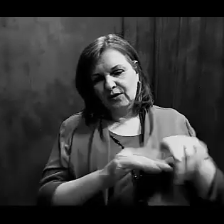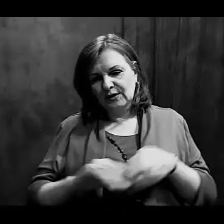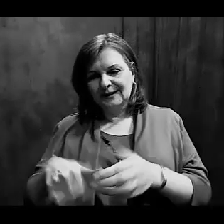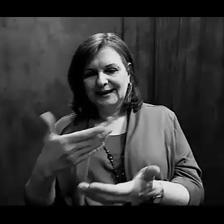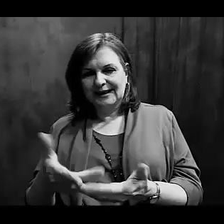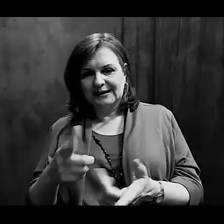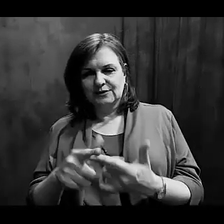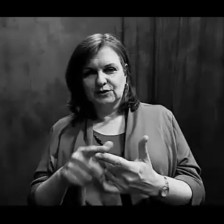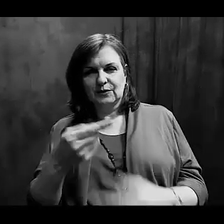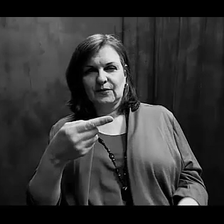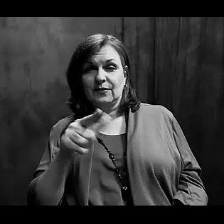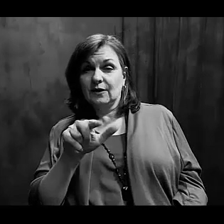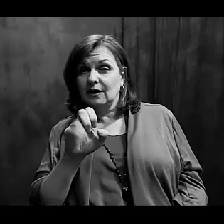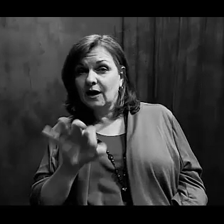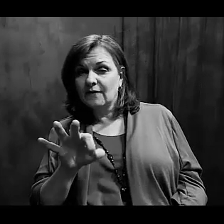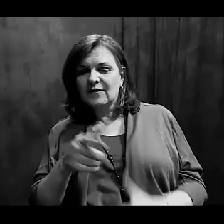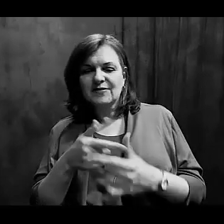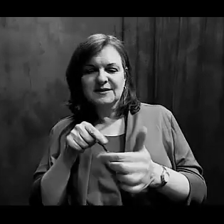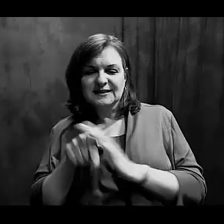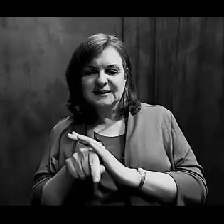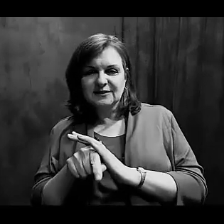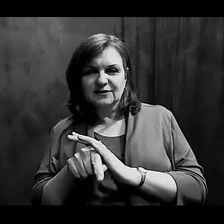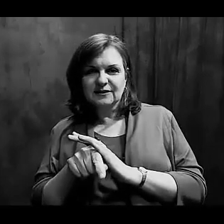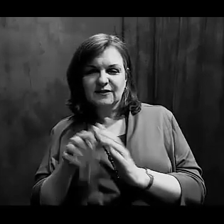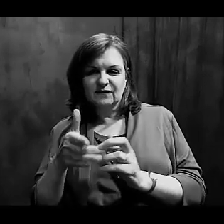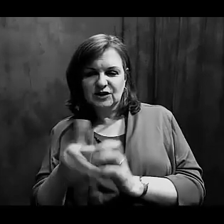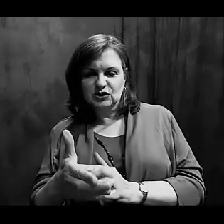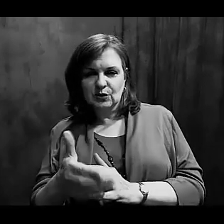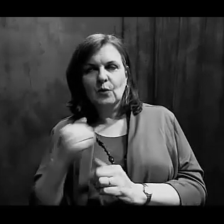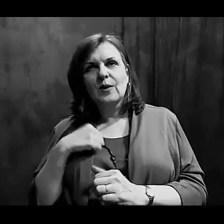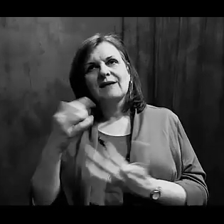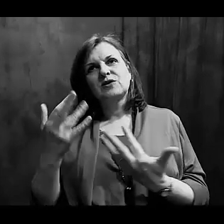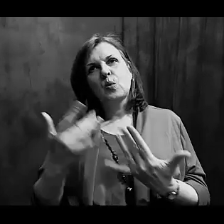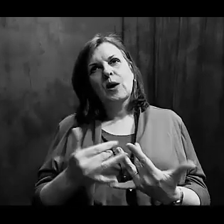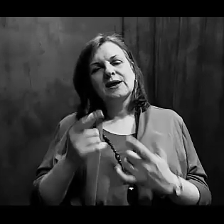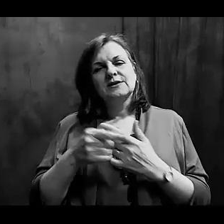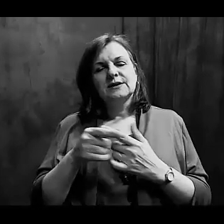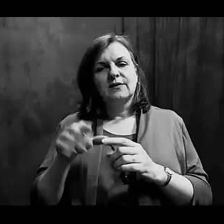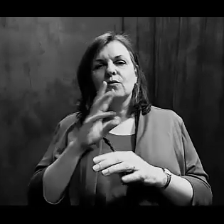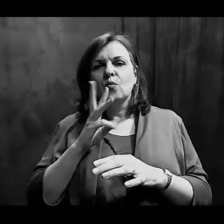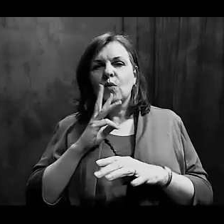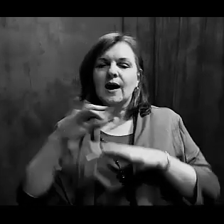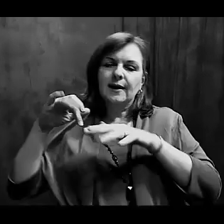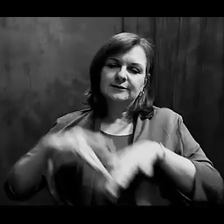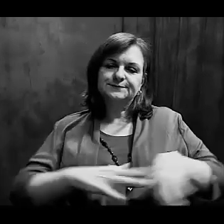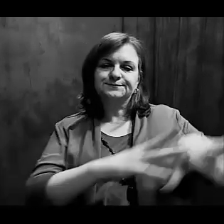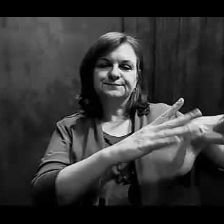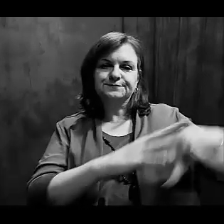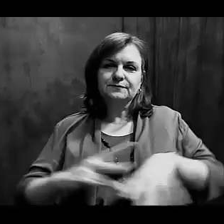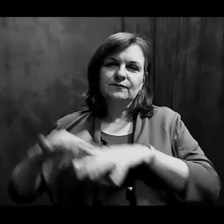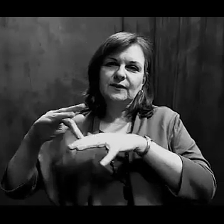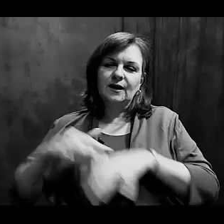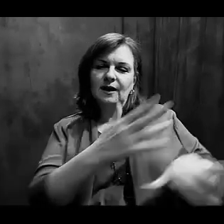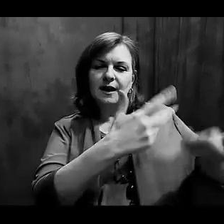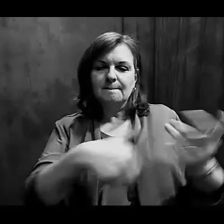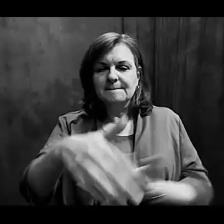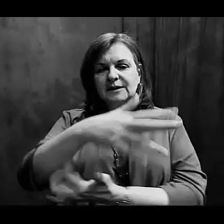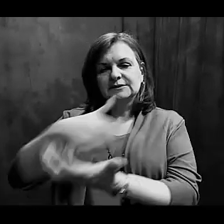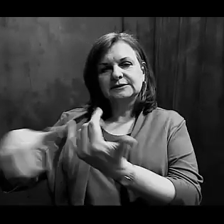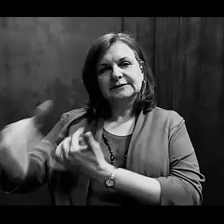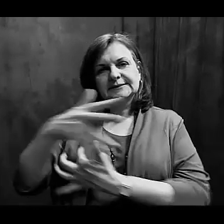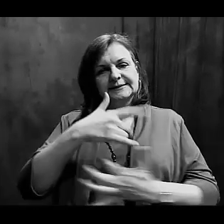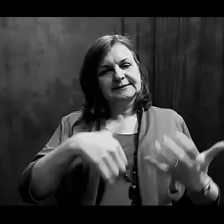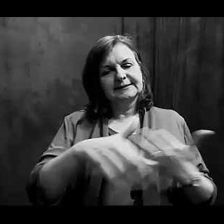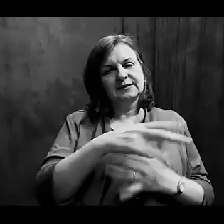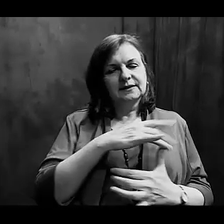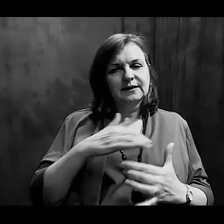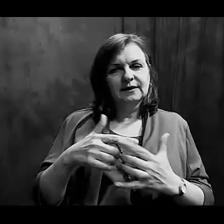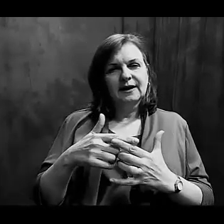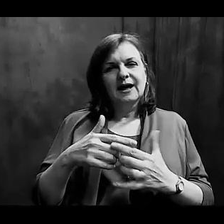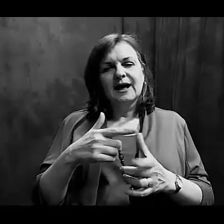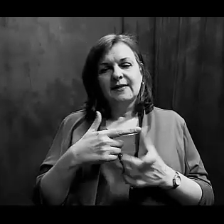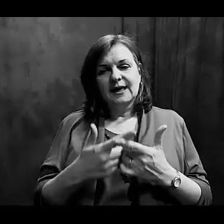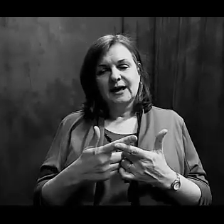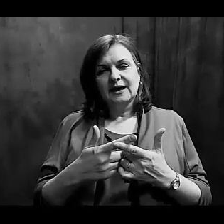and kill the fish and what we have to wait for is the cycling & the movement of water in and out in the Gulf of Mexico in the tides to stir it